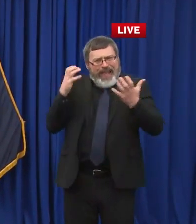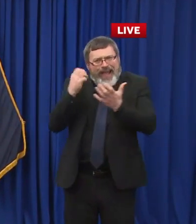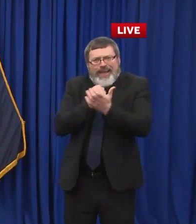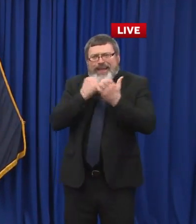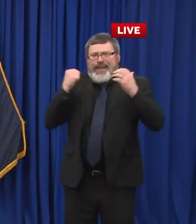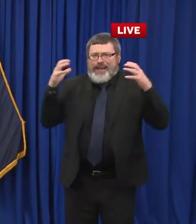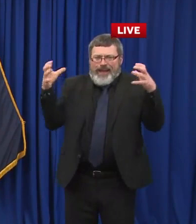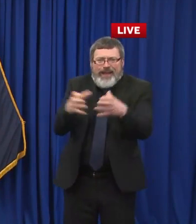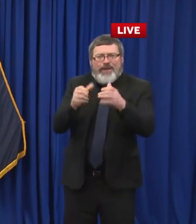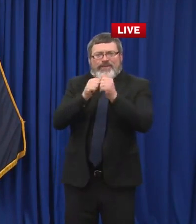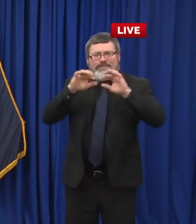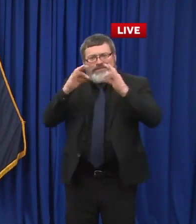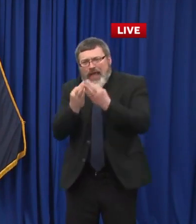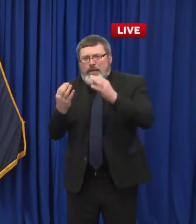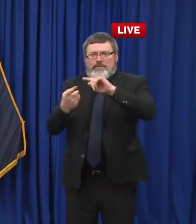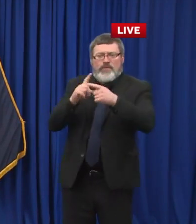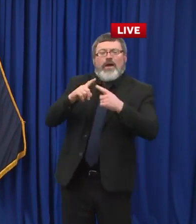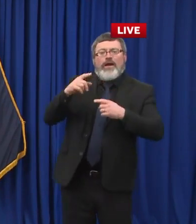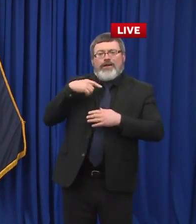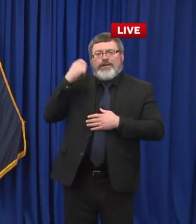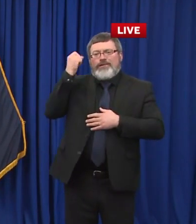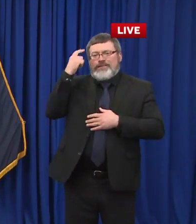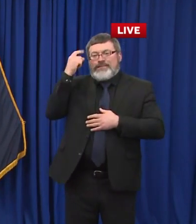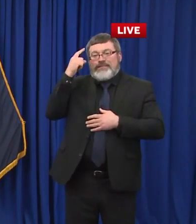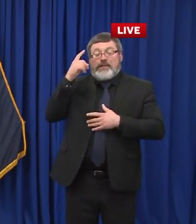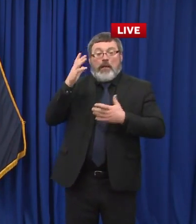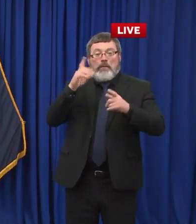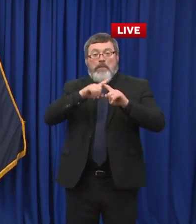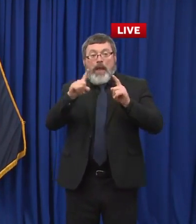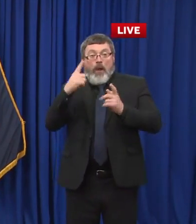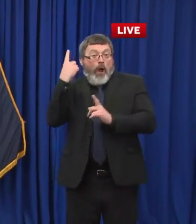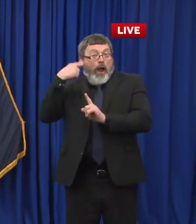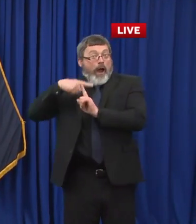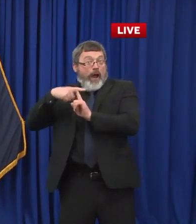IT WAS A SACRIFICE. IT WASN’T GREAT.